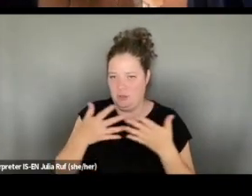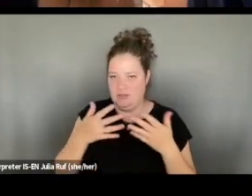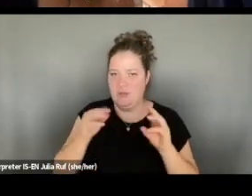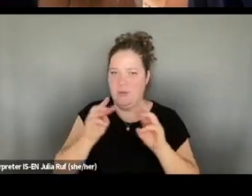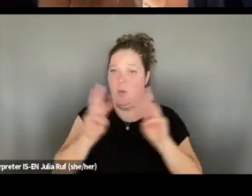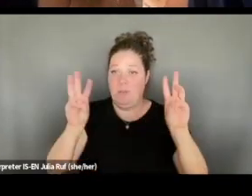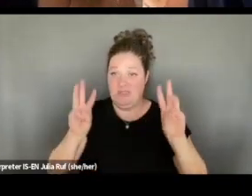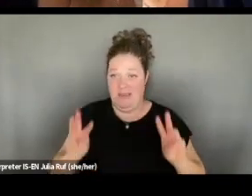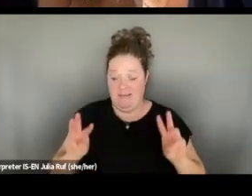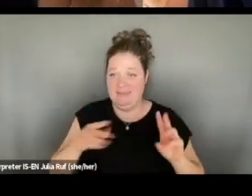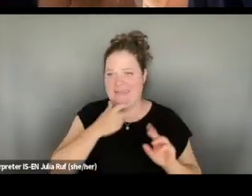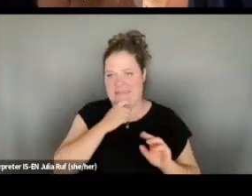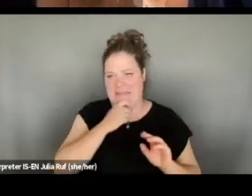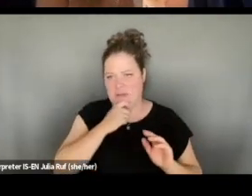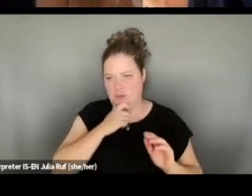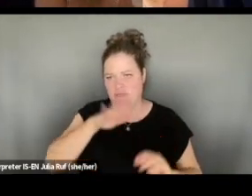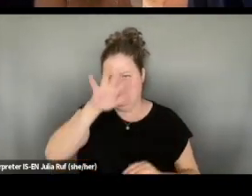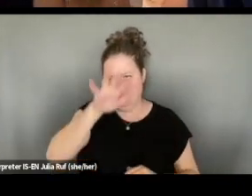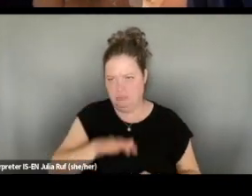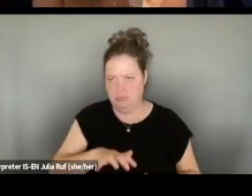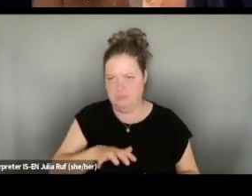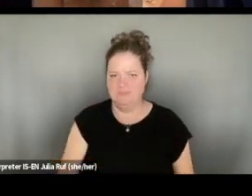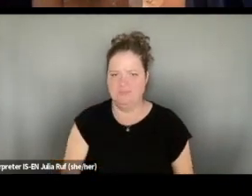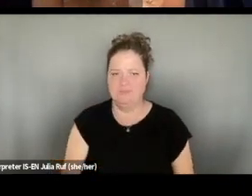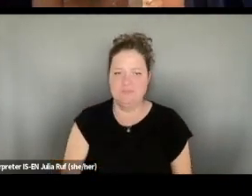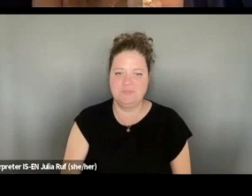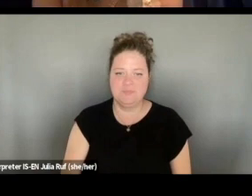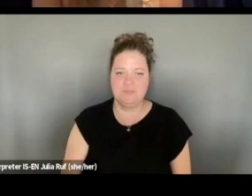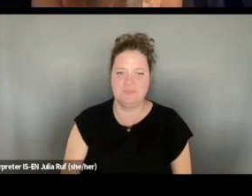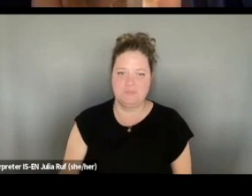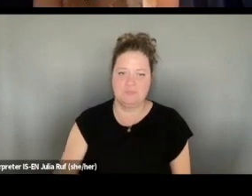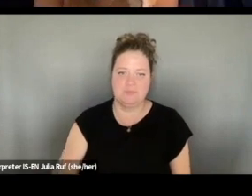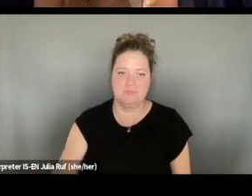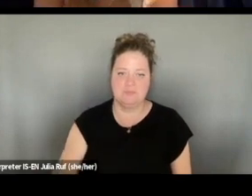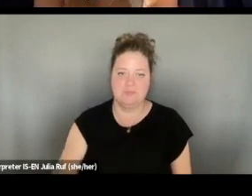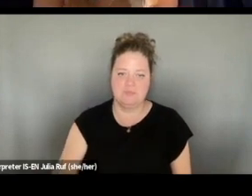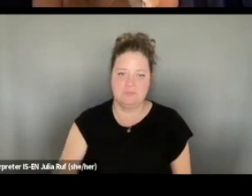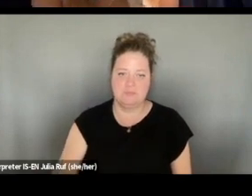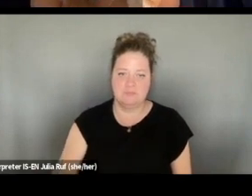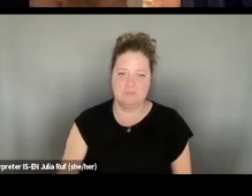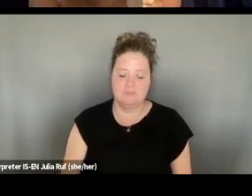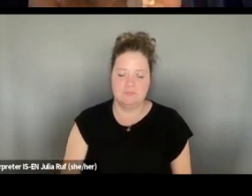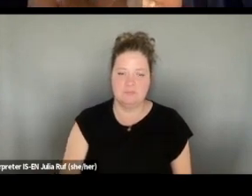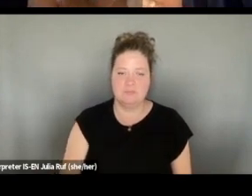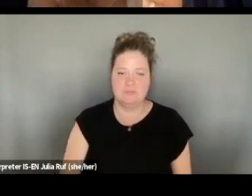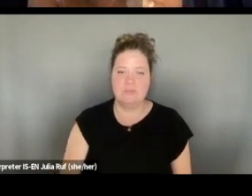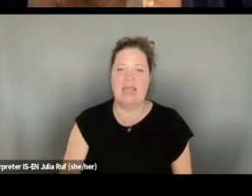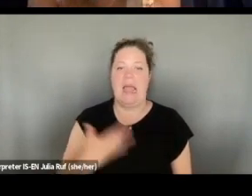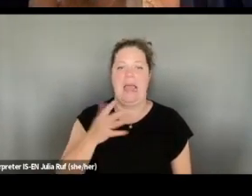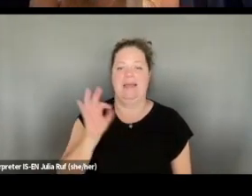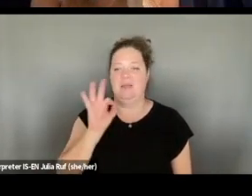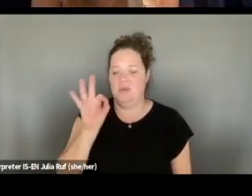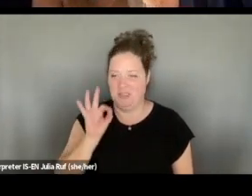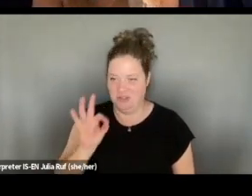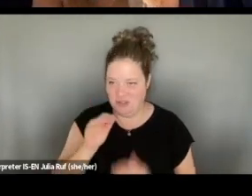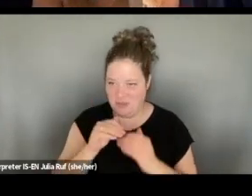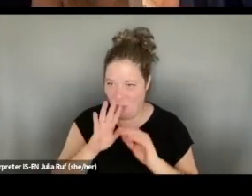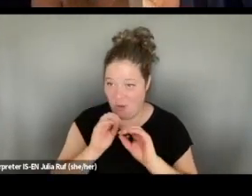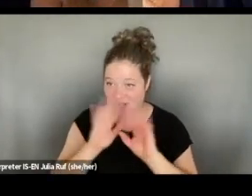the deliverables are all in English. So, Ah. So, the question here comes with a